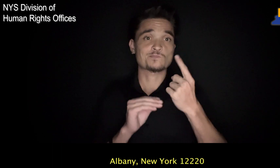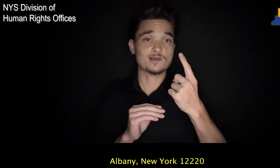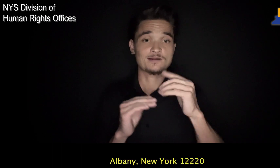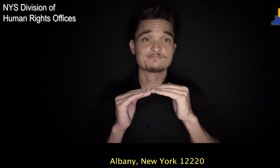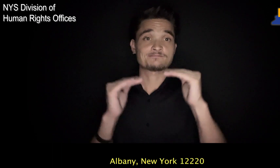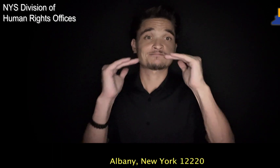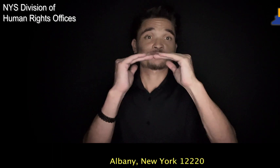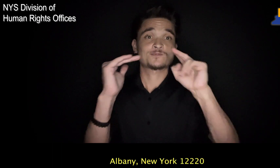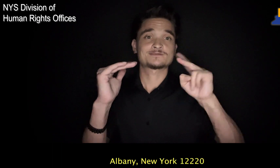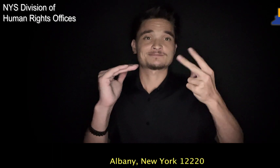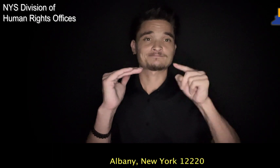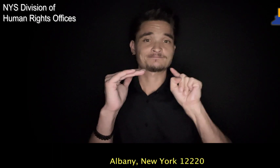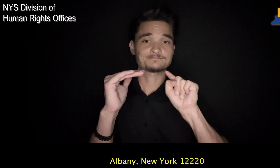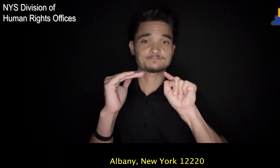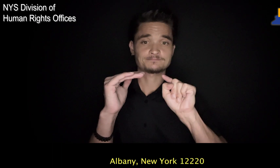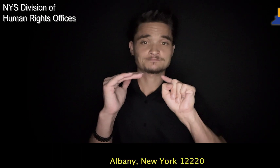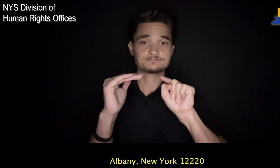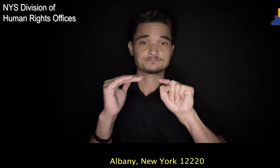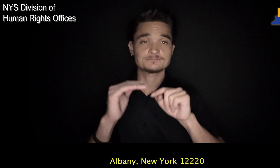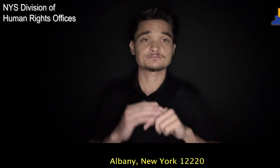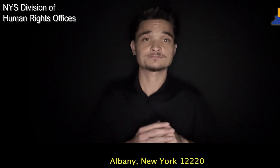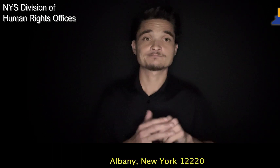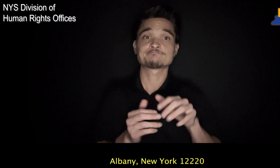Albany, New York 12220